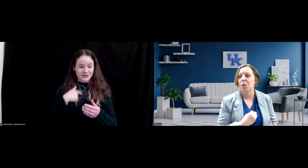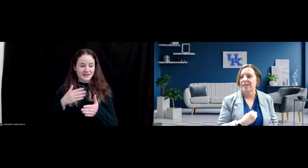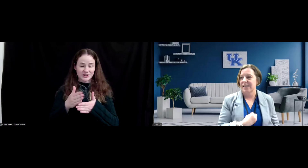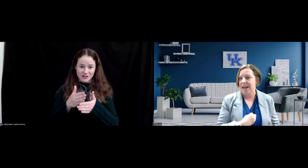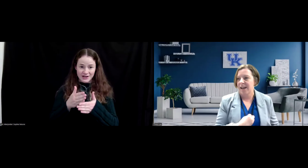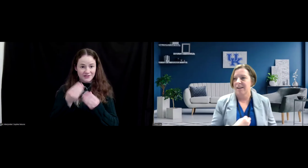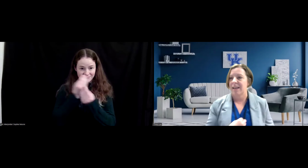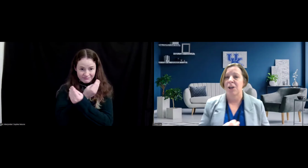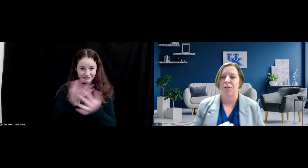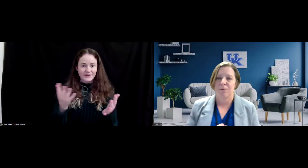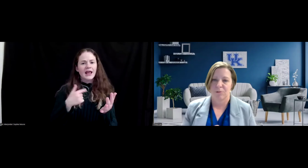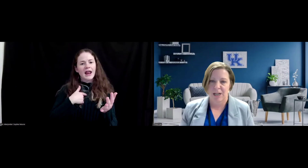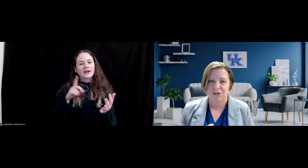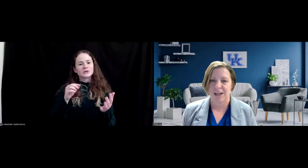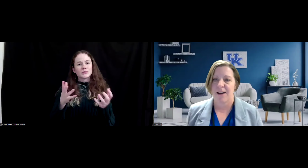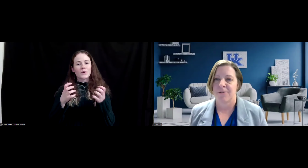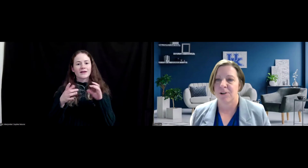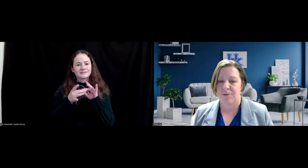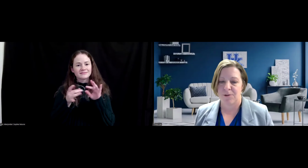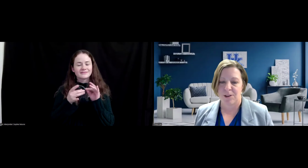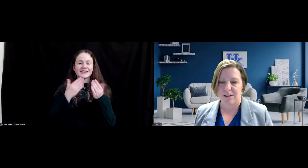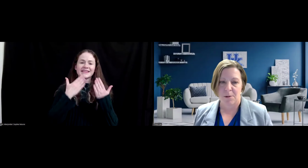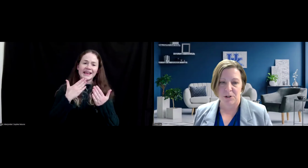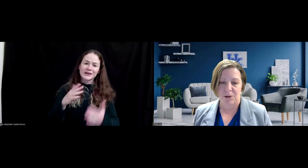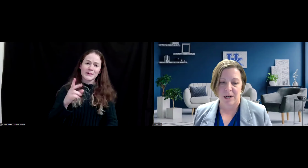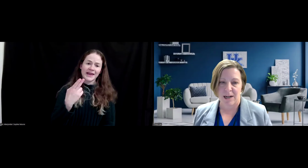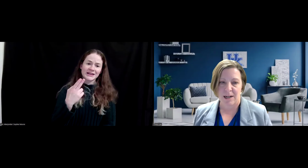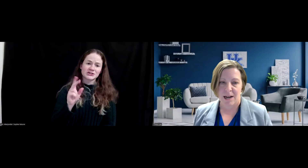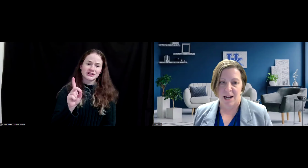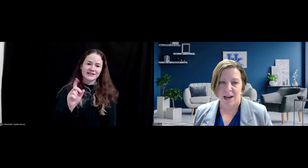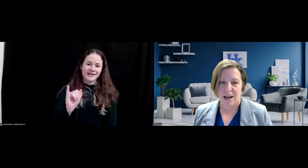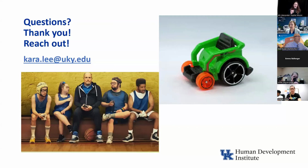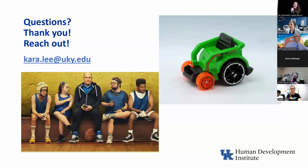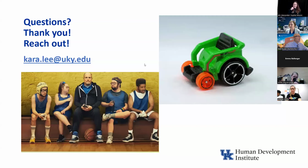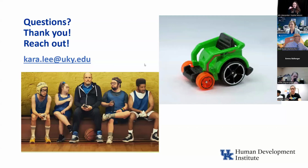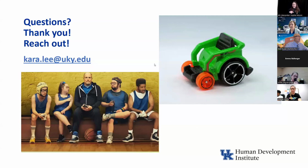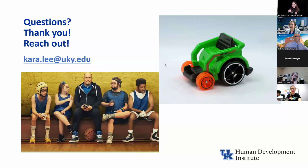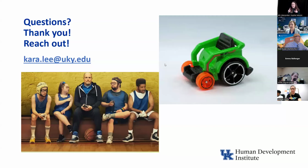just want to say thank you to HDI for this opportunity and I want to say